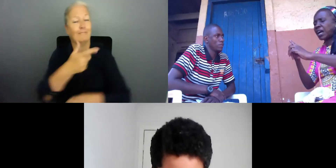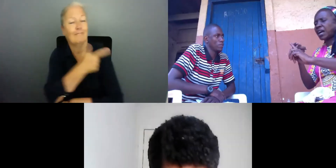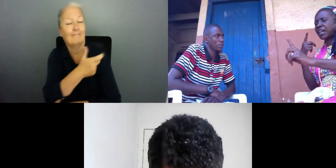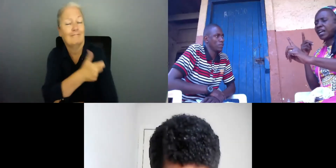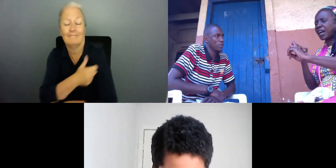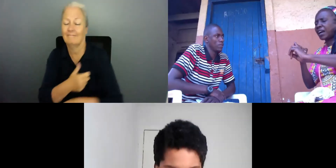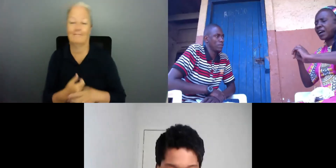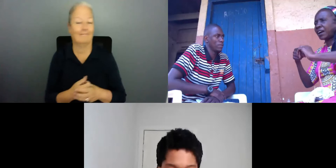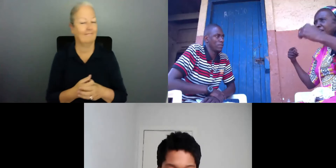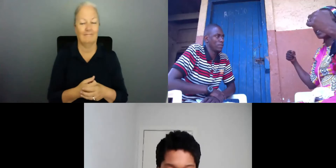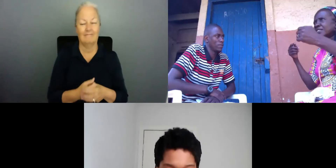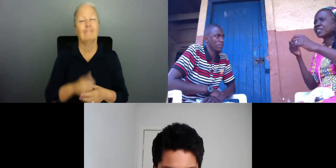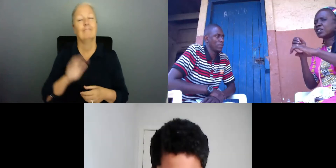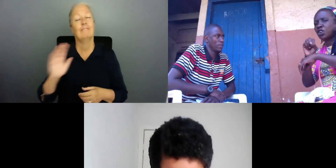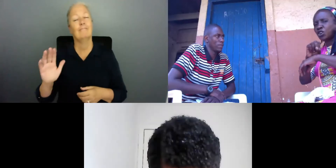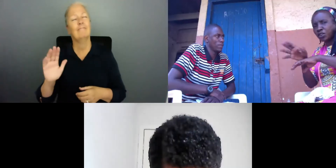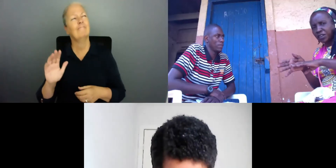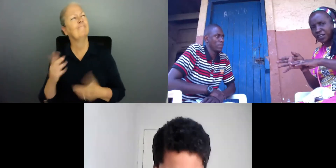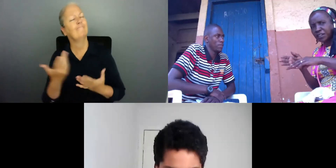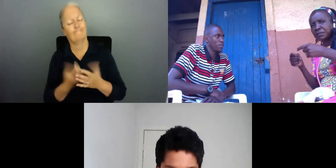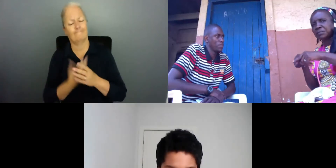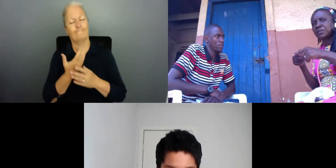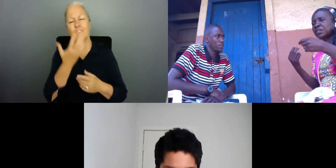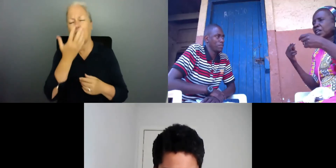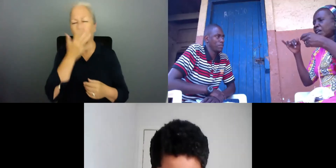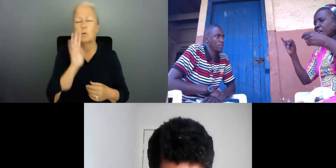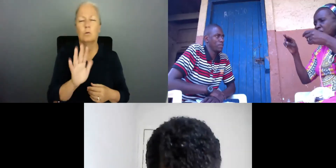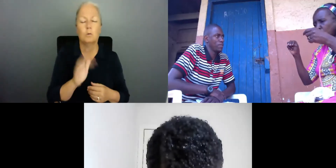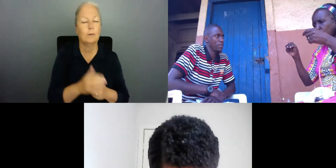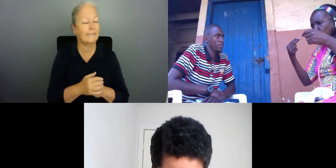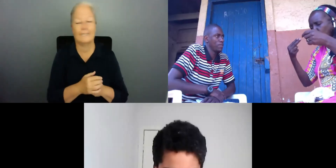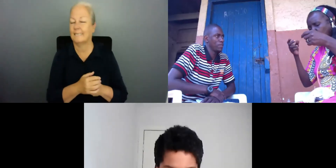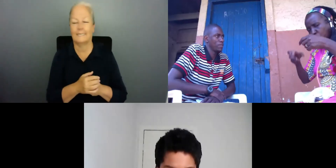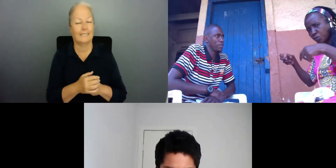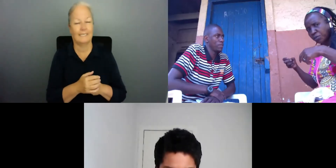this are completely inhumane in addition to directly contributing to the increase